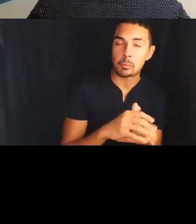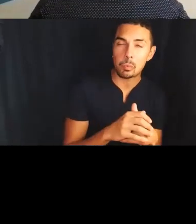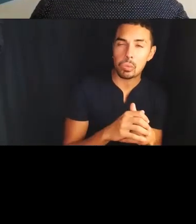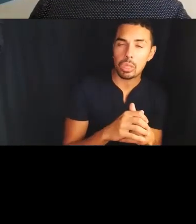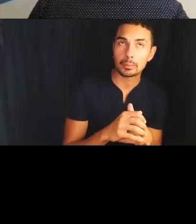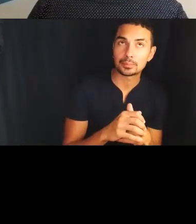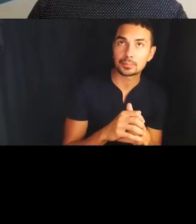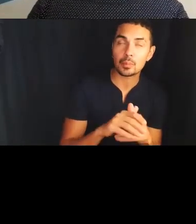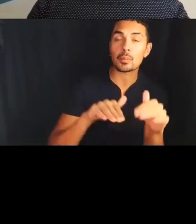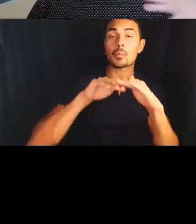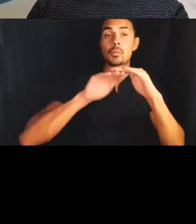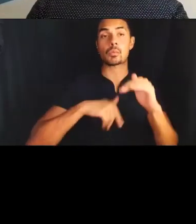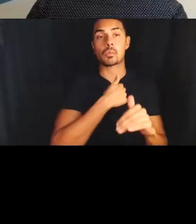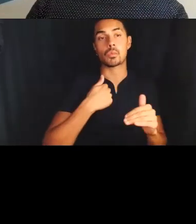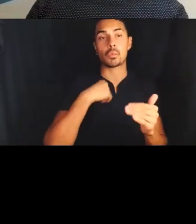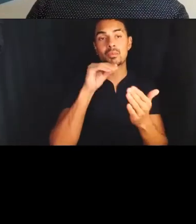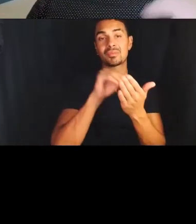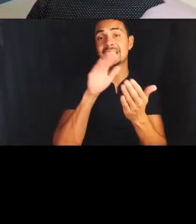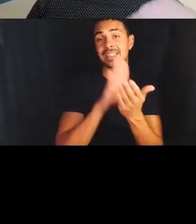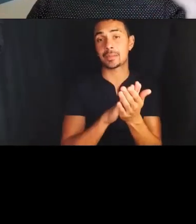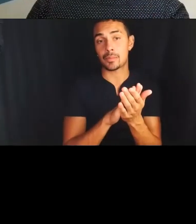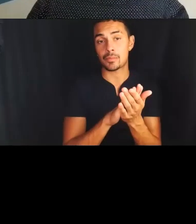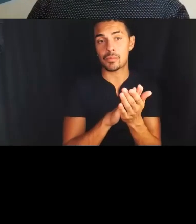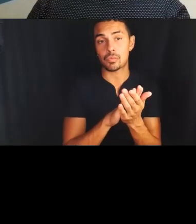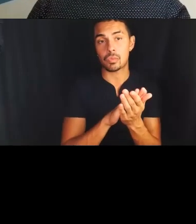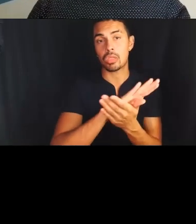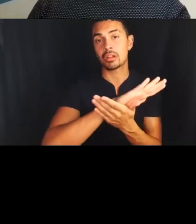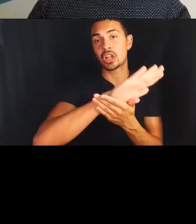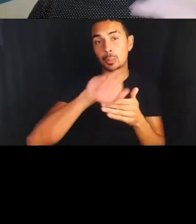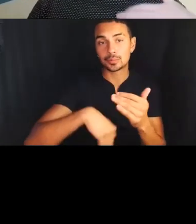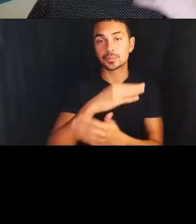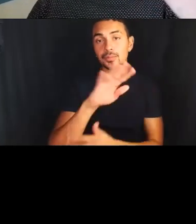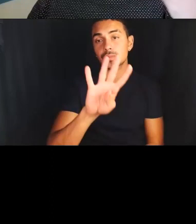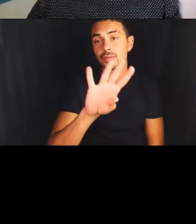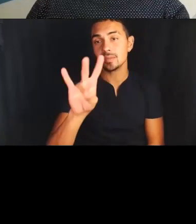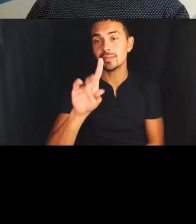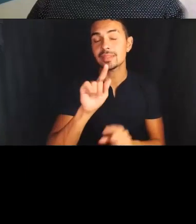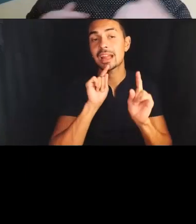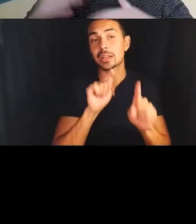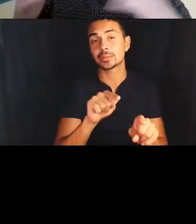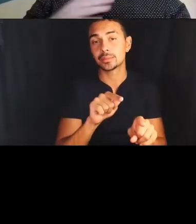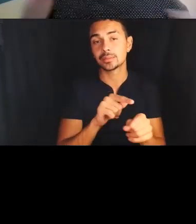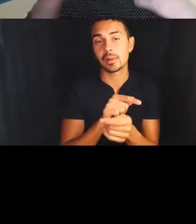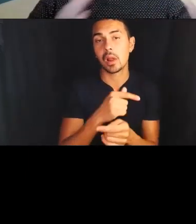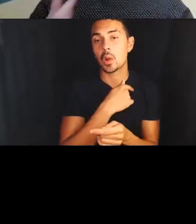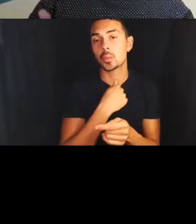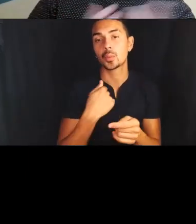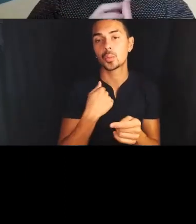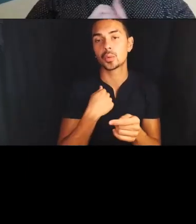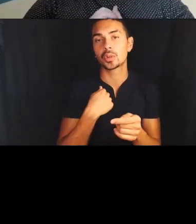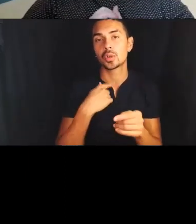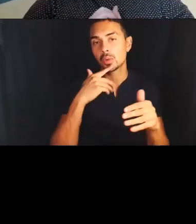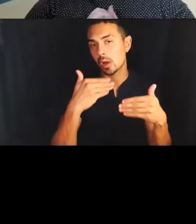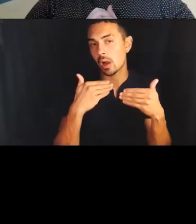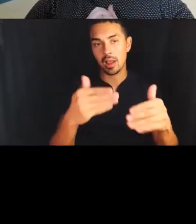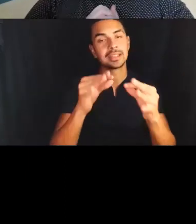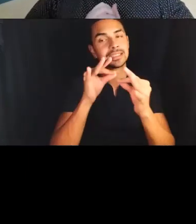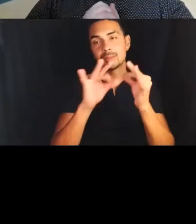unless we're listing all 47 answers, we're gonna simplify somebody's gender.